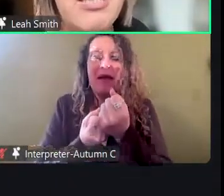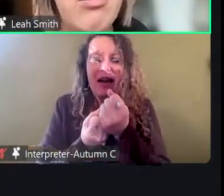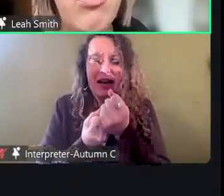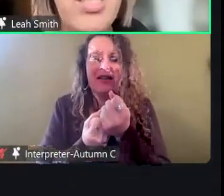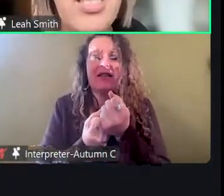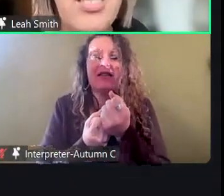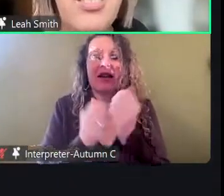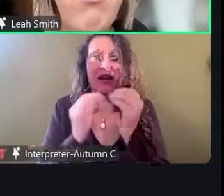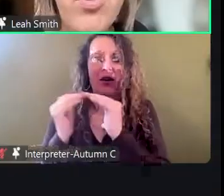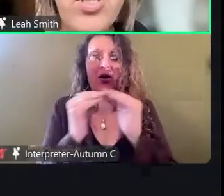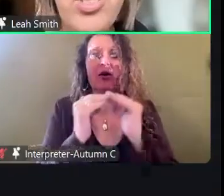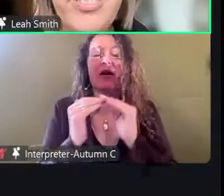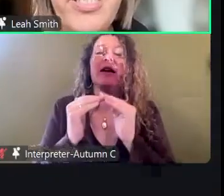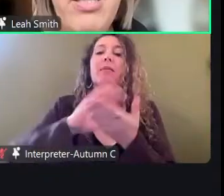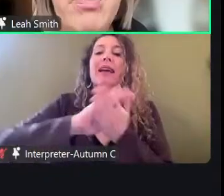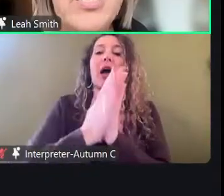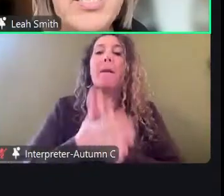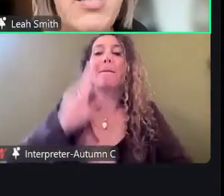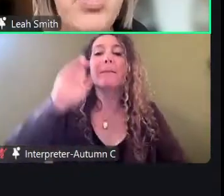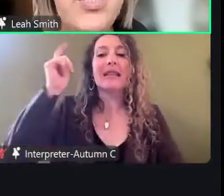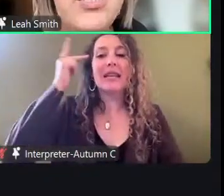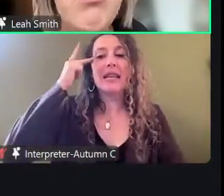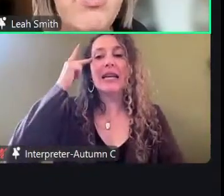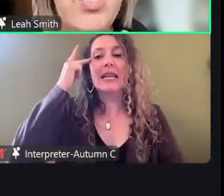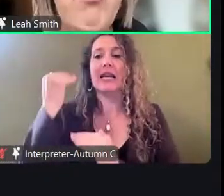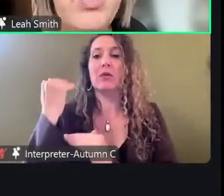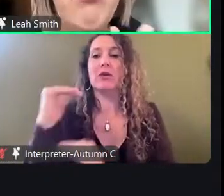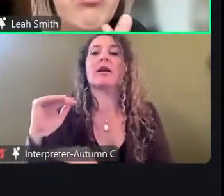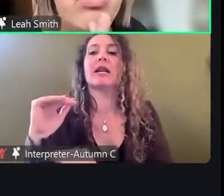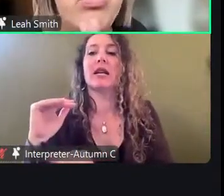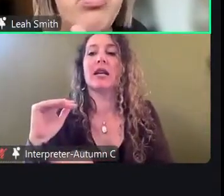And so unfortunately what has happened is we have not been able to